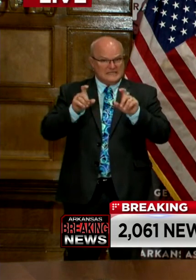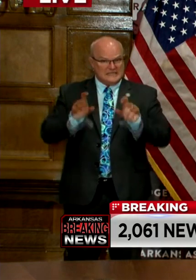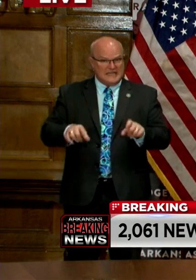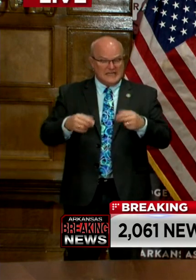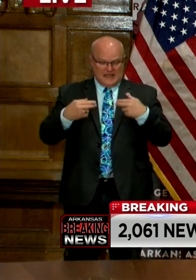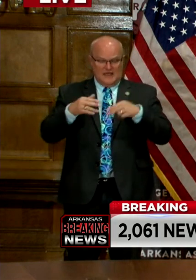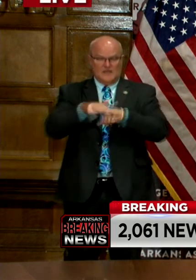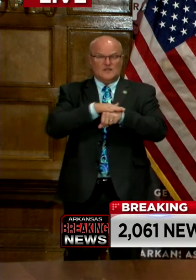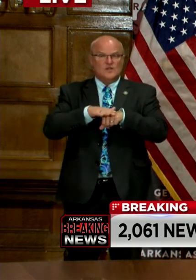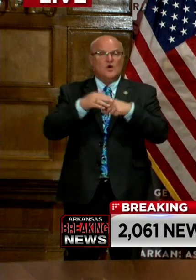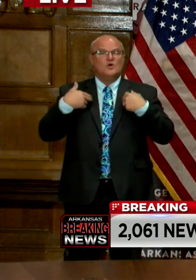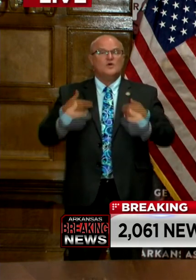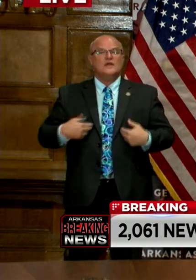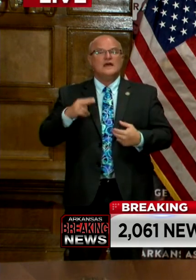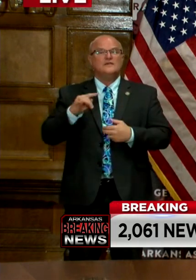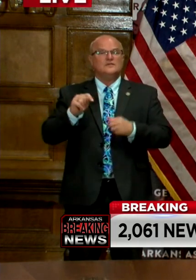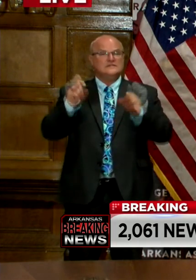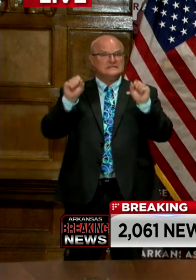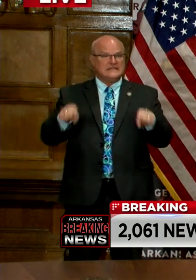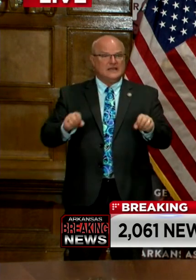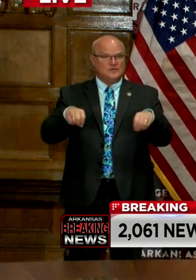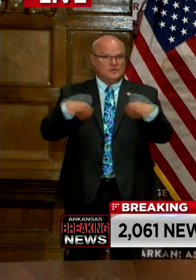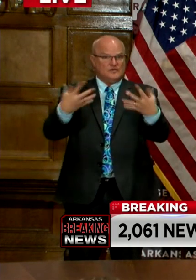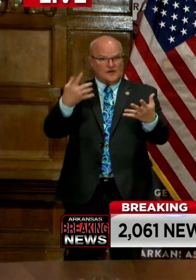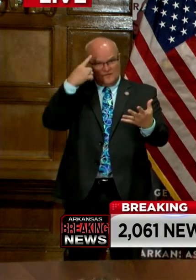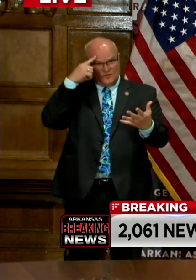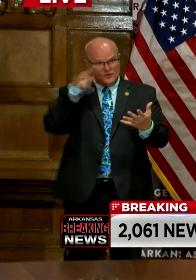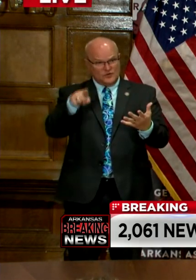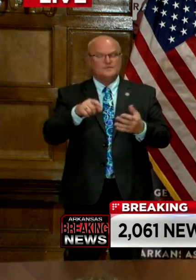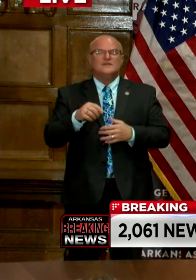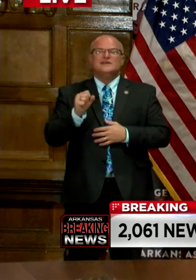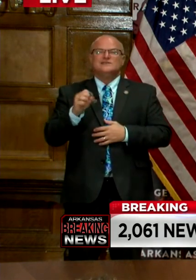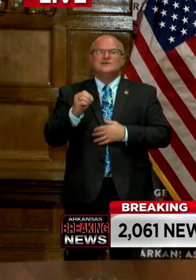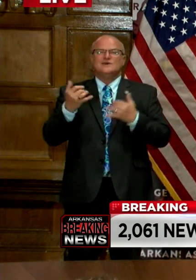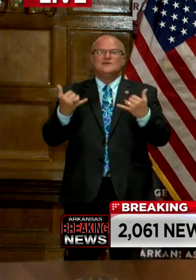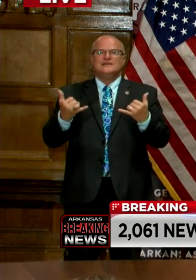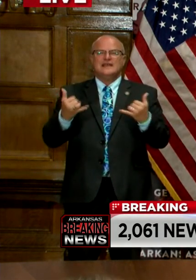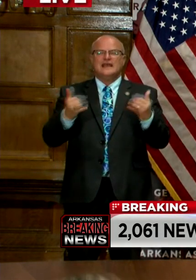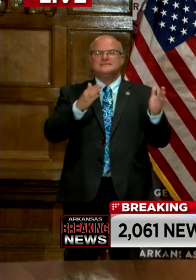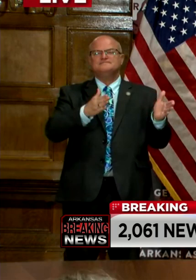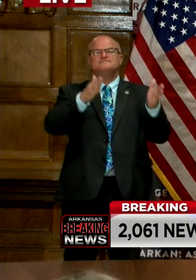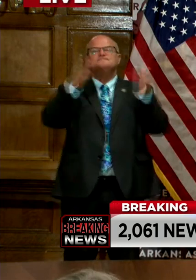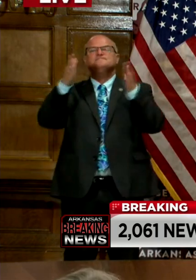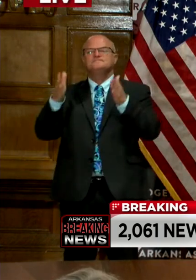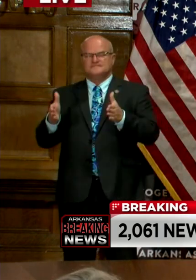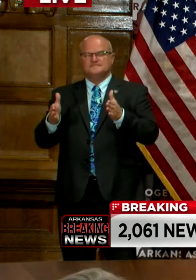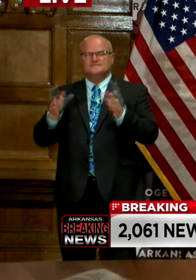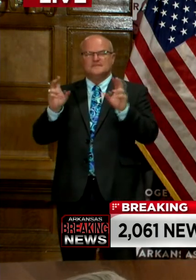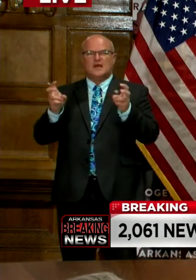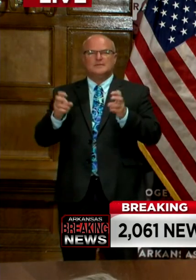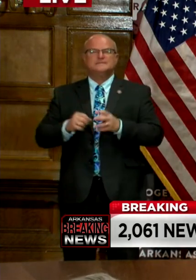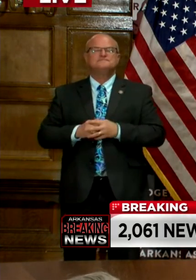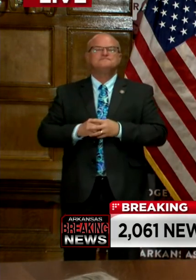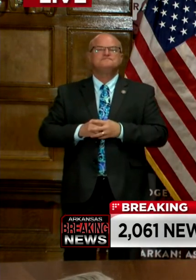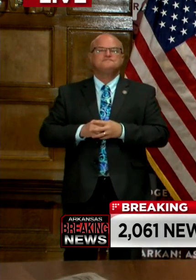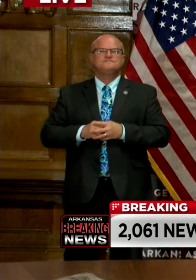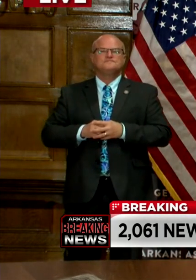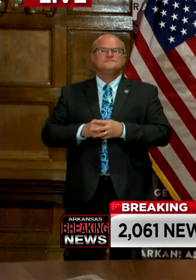GET A PCR TEST. GET A TEST THAT CAN BE RAPIDLY INTERPRETED. THE LOCAL HEALTH UNITS DO THAT